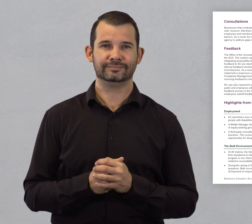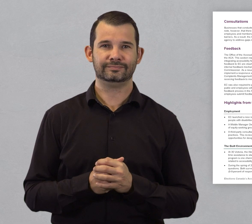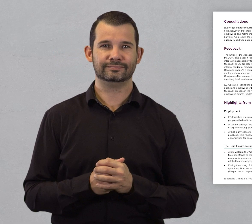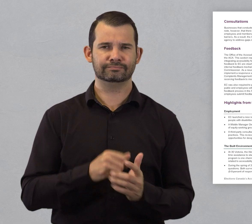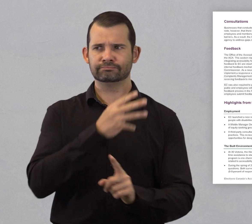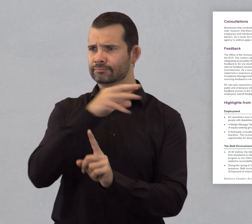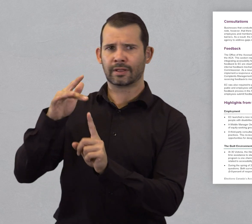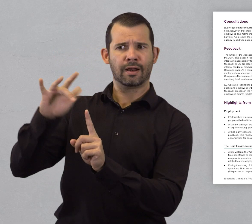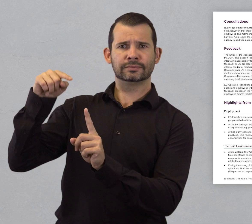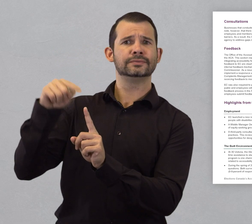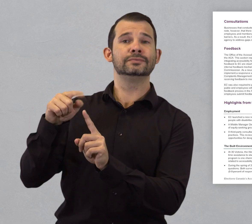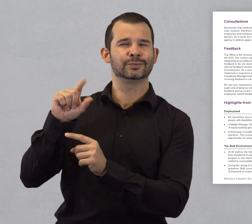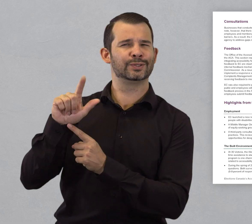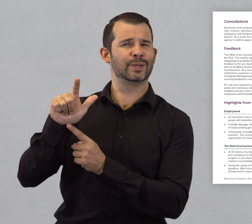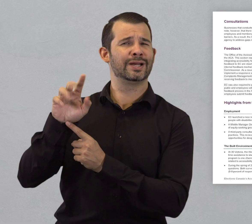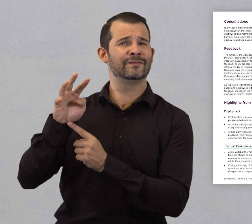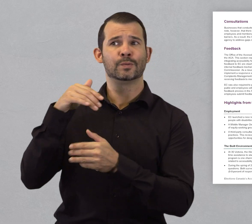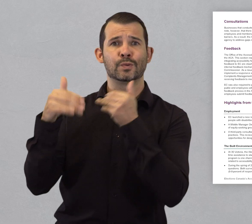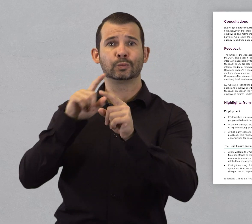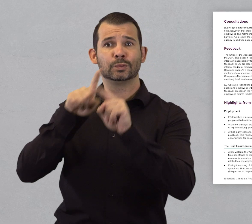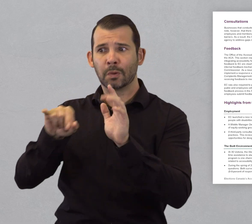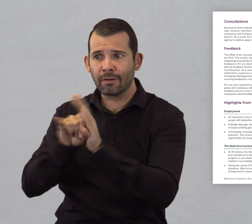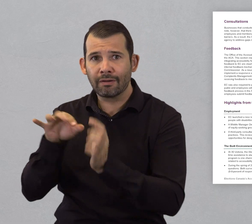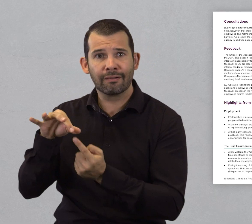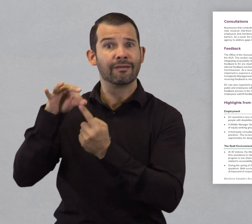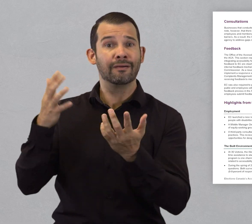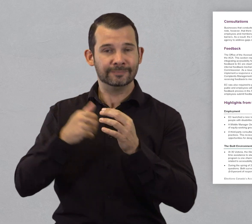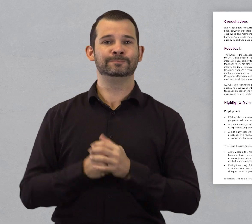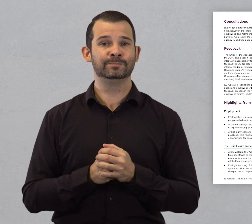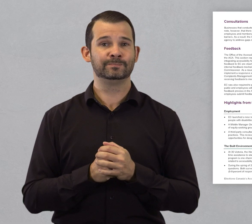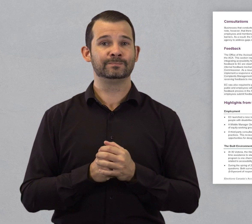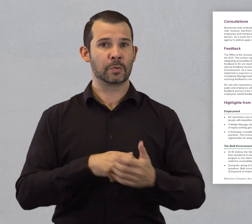Highlights from the 2024 Progress Report Employment